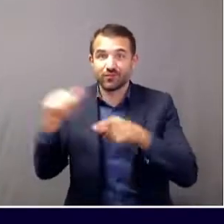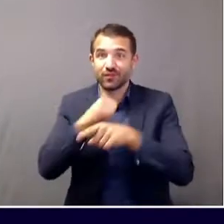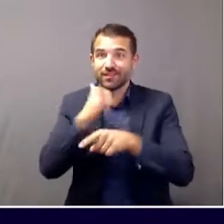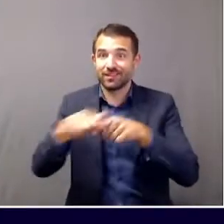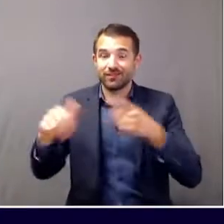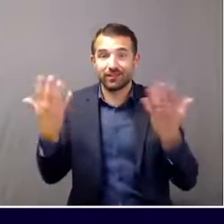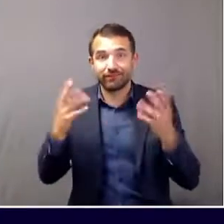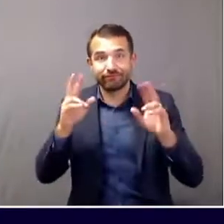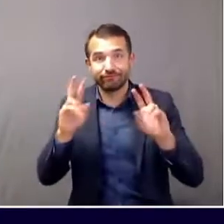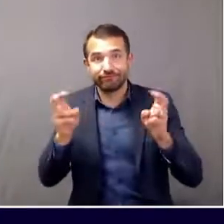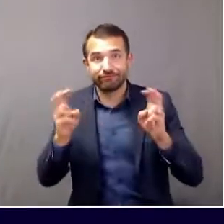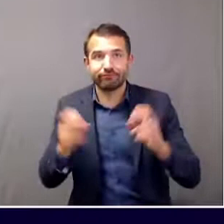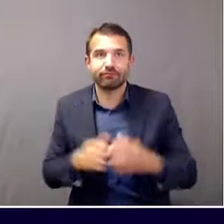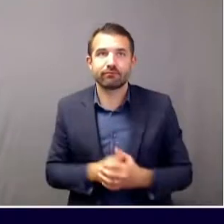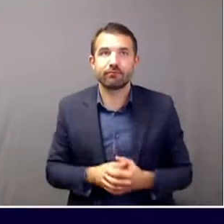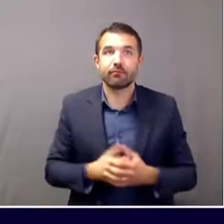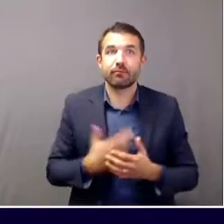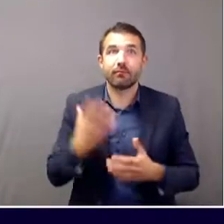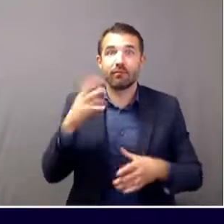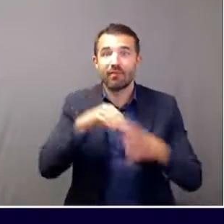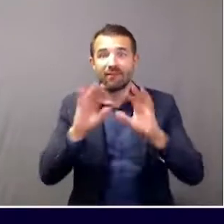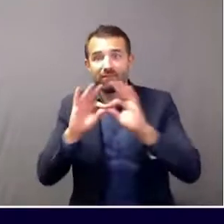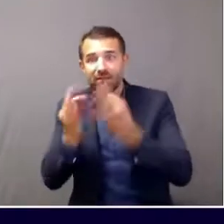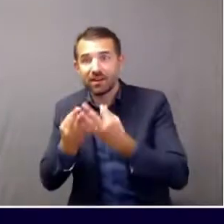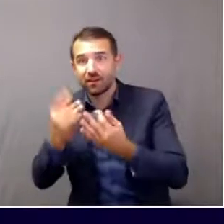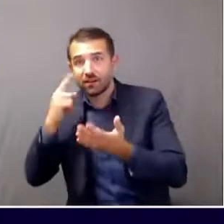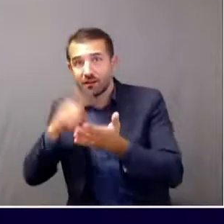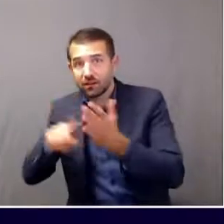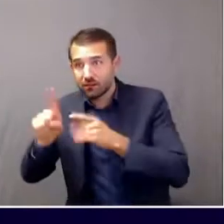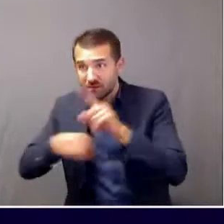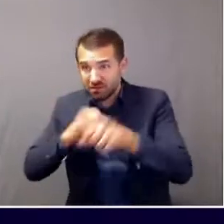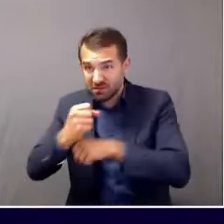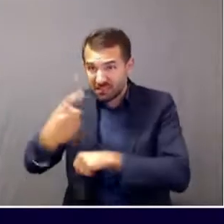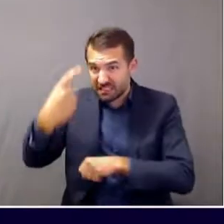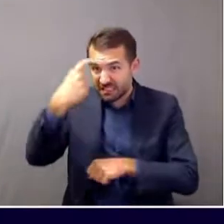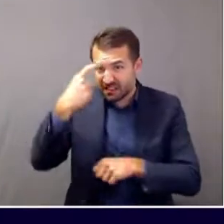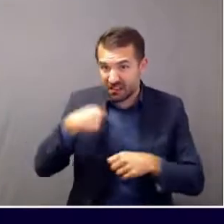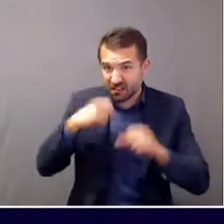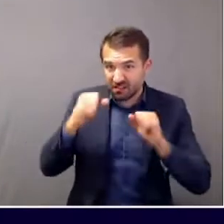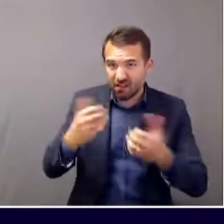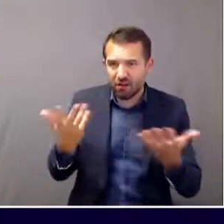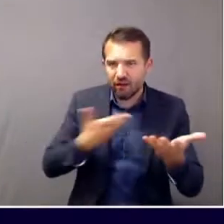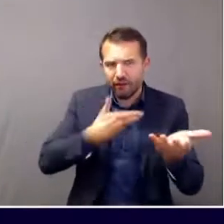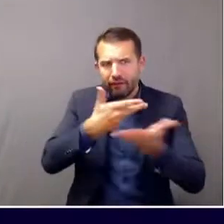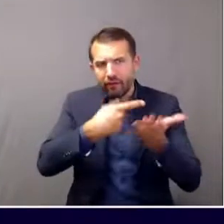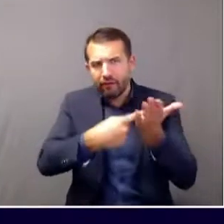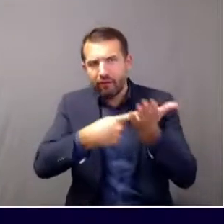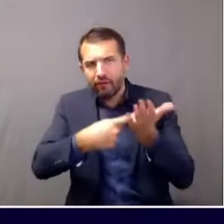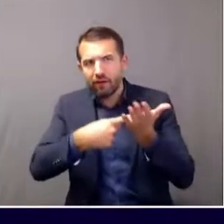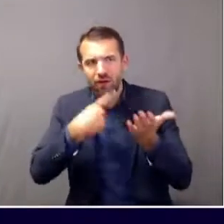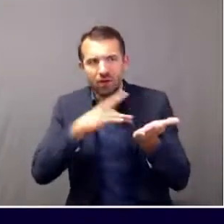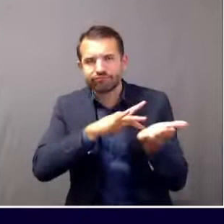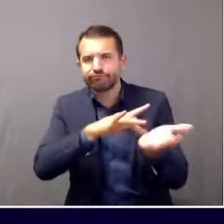family's intricate to make sure that they made sense so we think